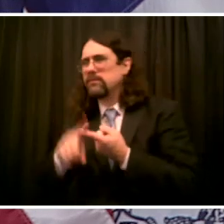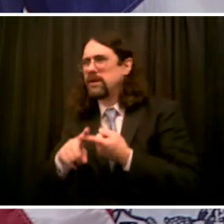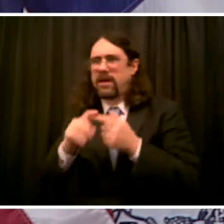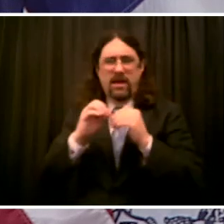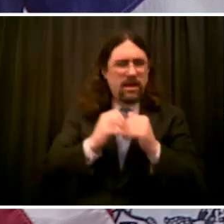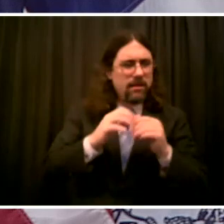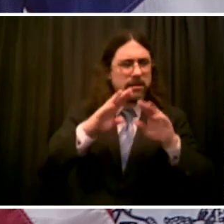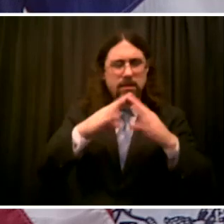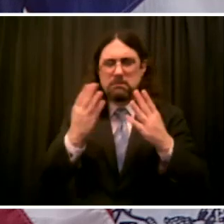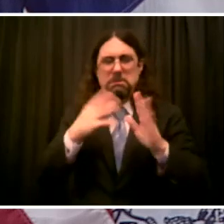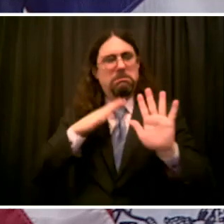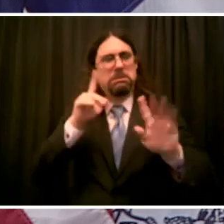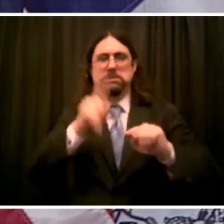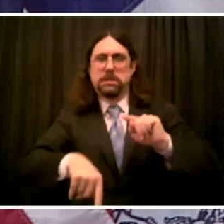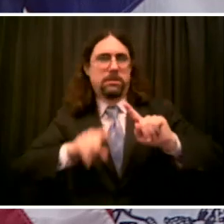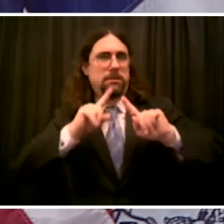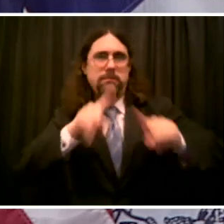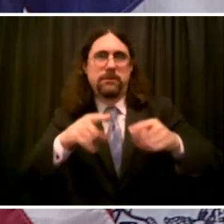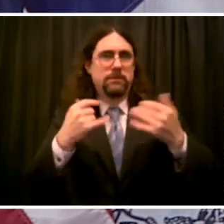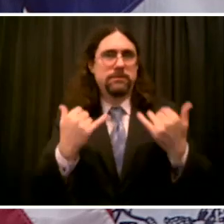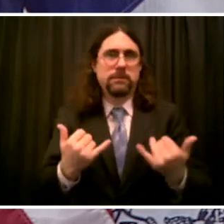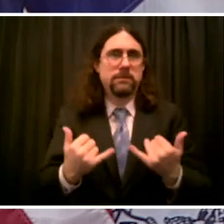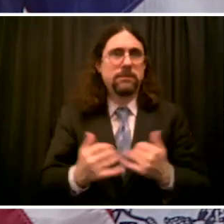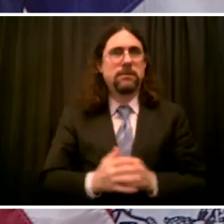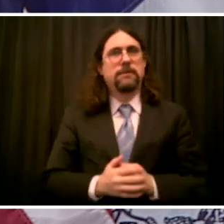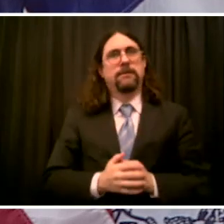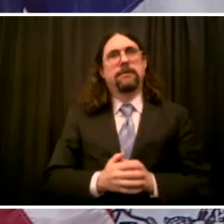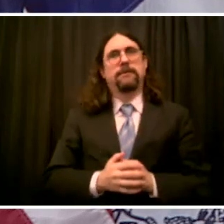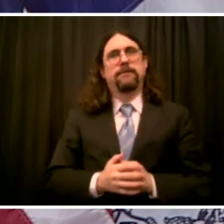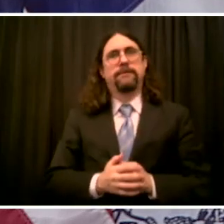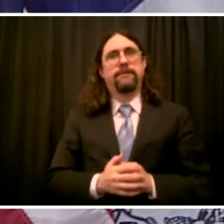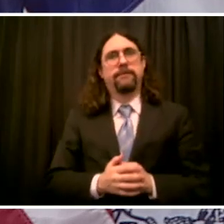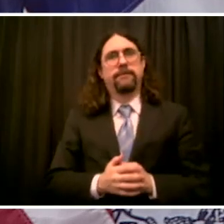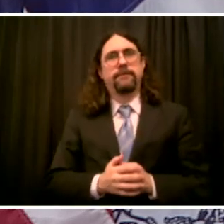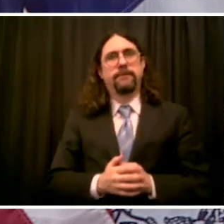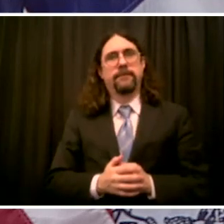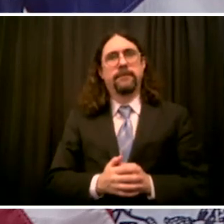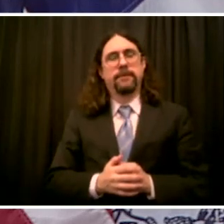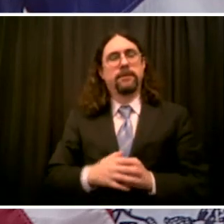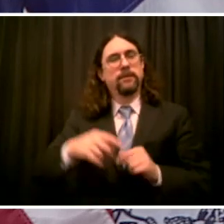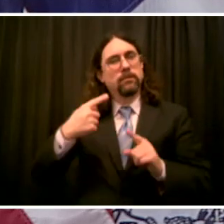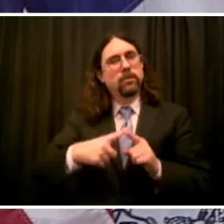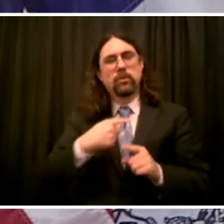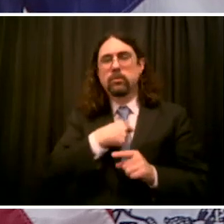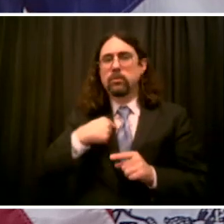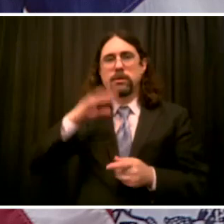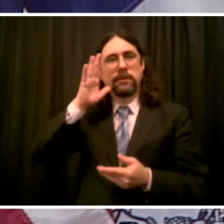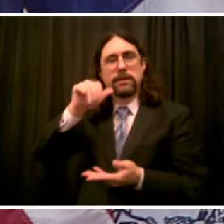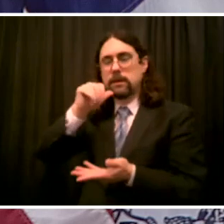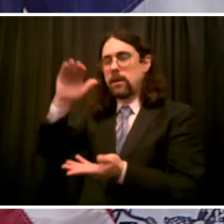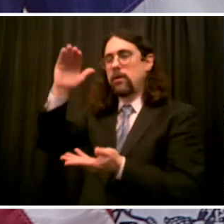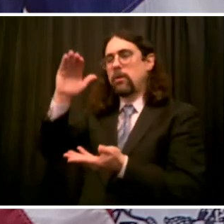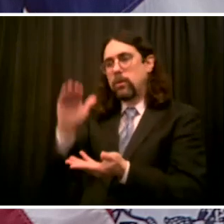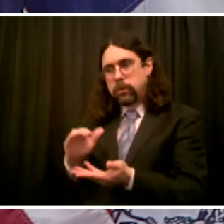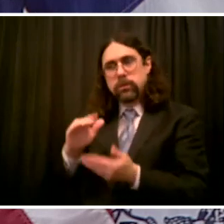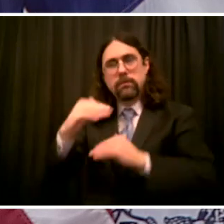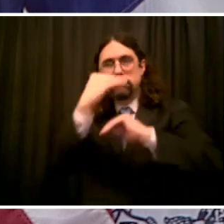RULE OUT UONFRTNAUTELY IF THINGS DON'T START GOING IN THE WRONG DICTREIOTHN ATW E WOULD RELAX ANY